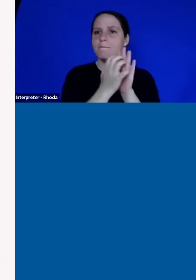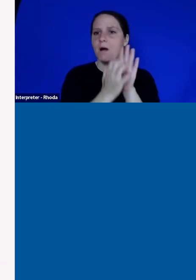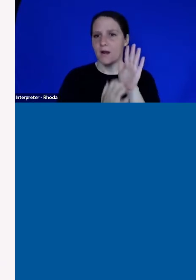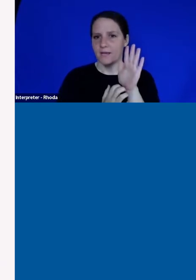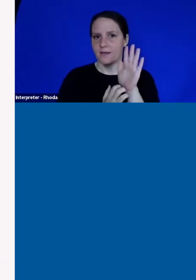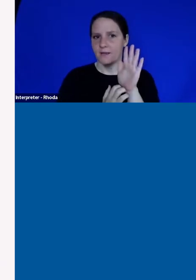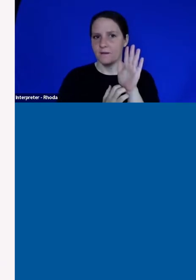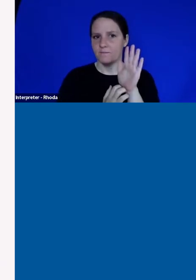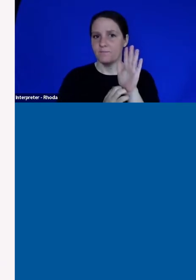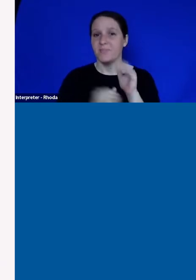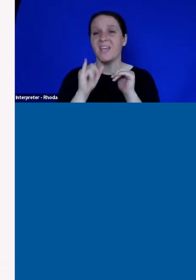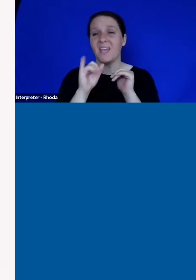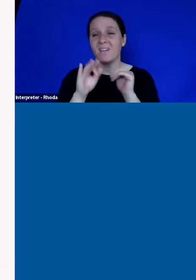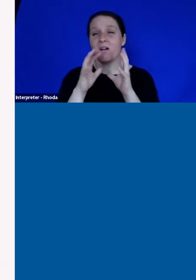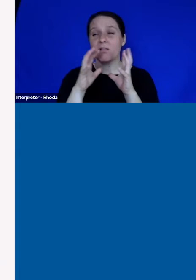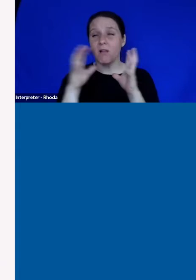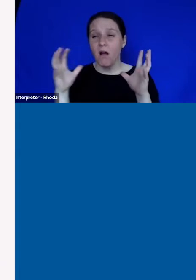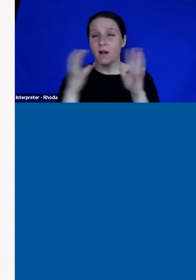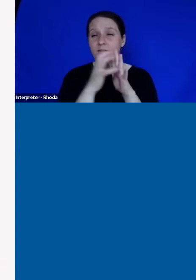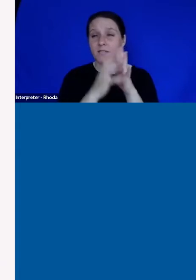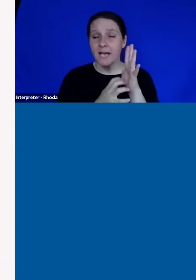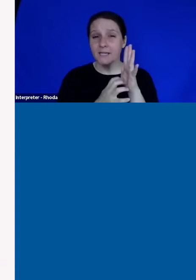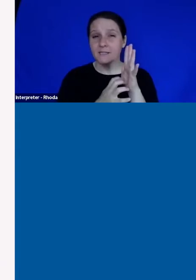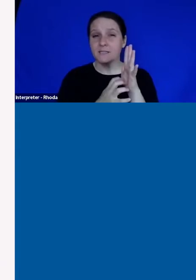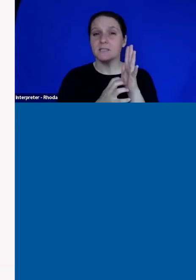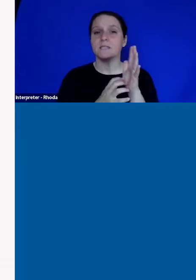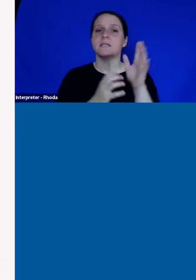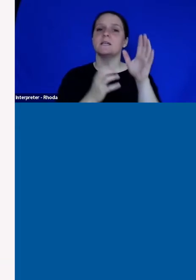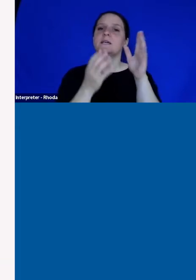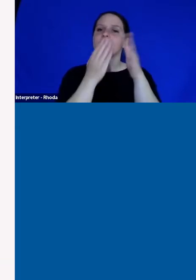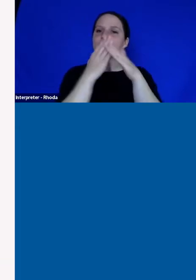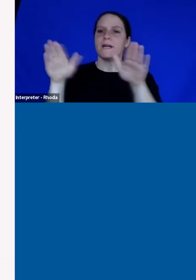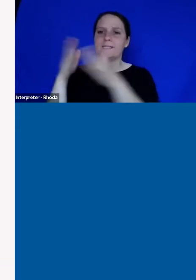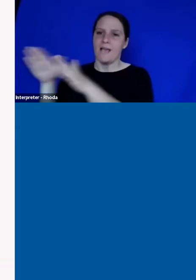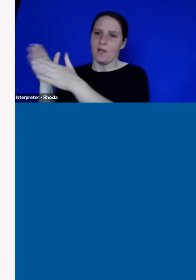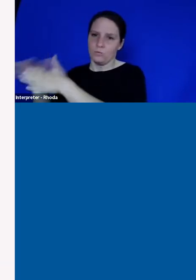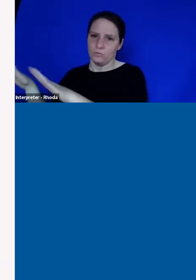break down those images onto multiple slides so that you don't have to cram it all in.